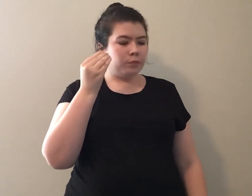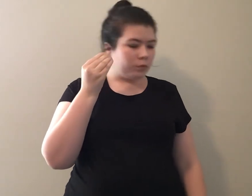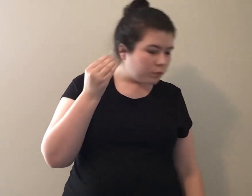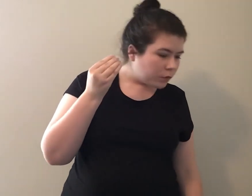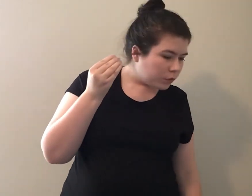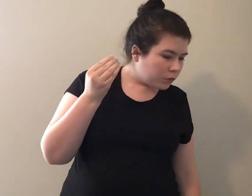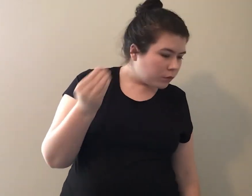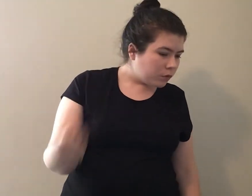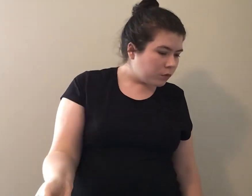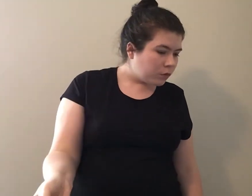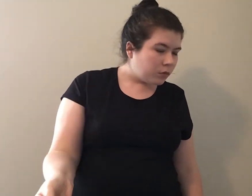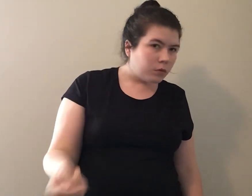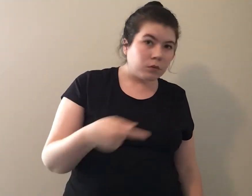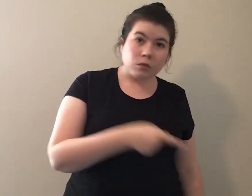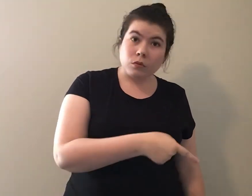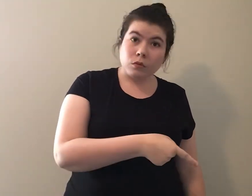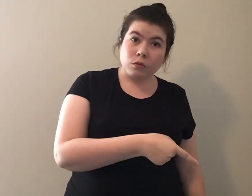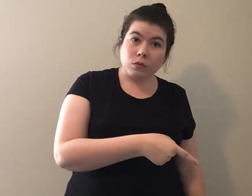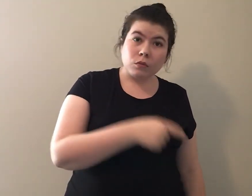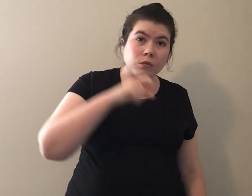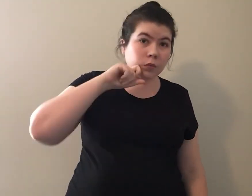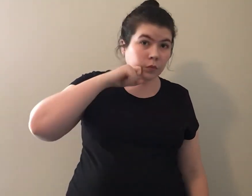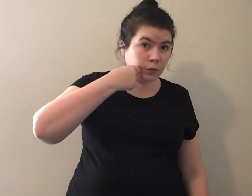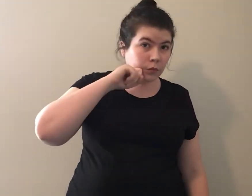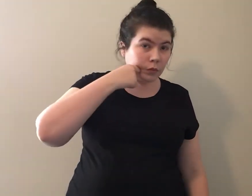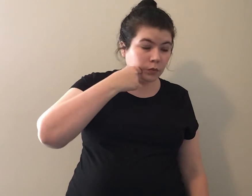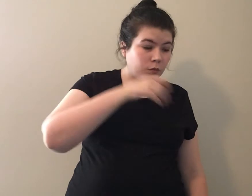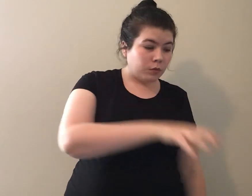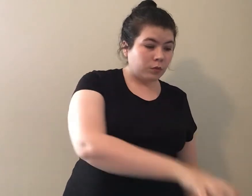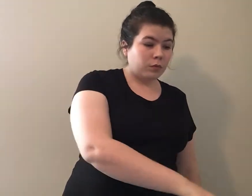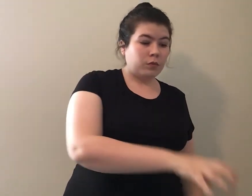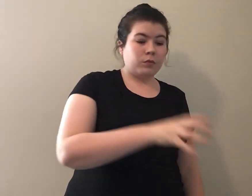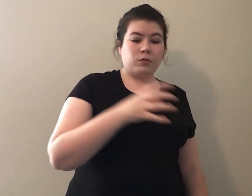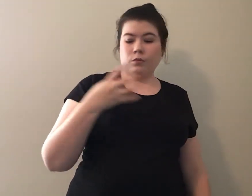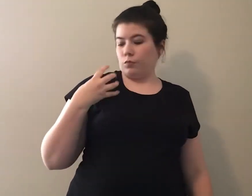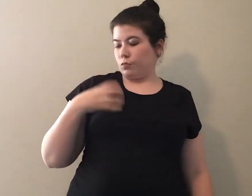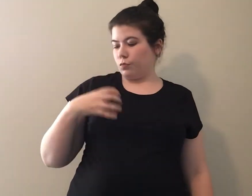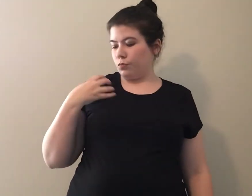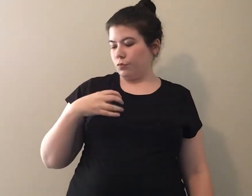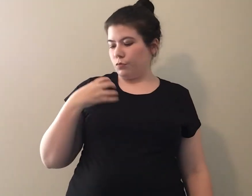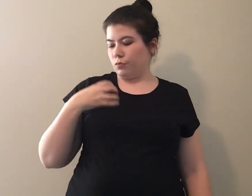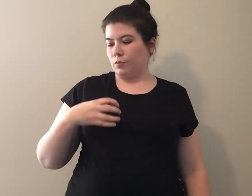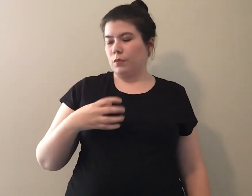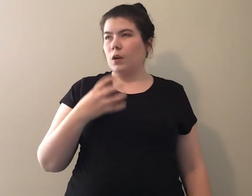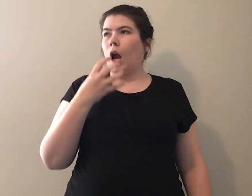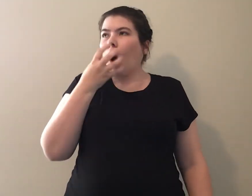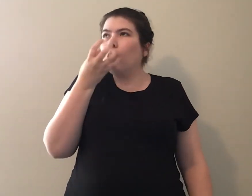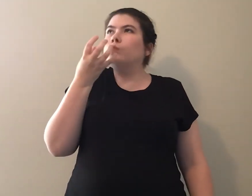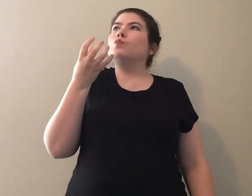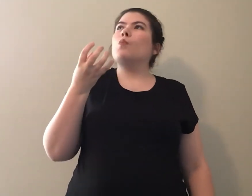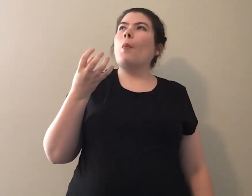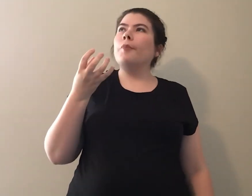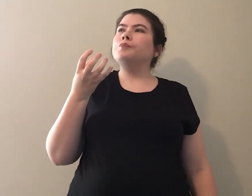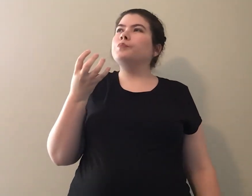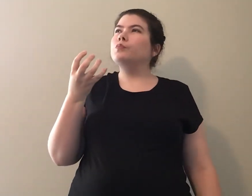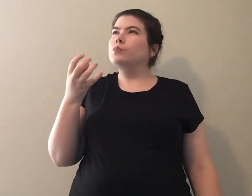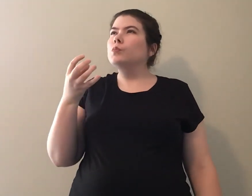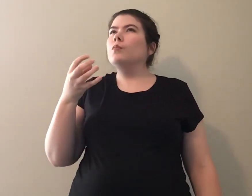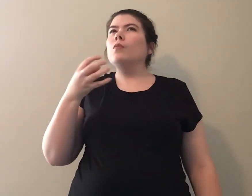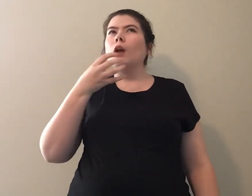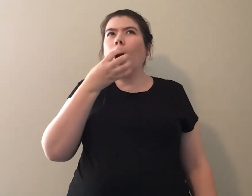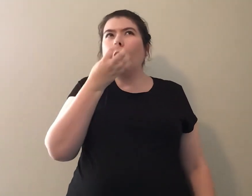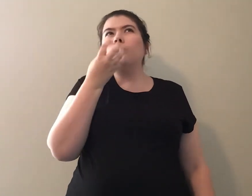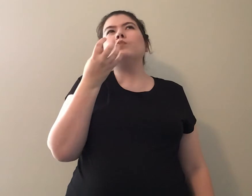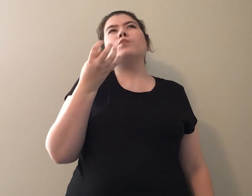He noticed an apple in his lunchbox. He wiped it clean on his shirt, then ate it.